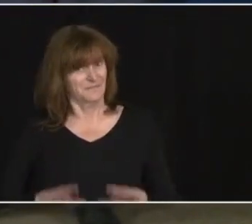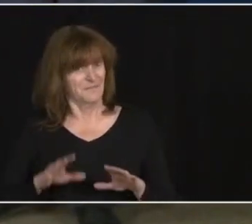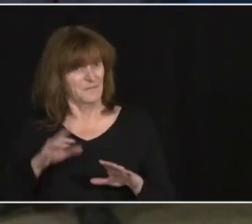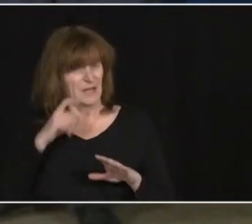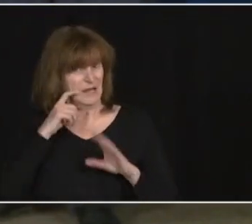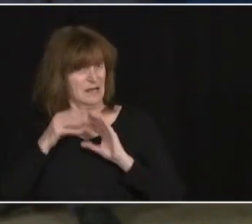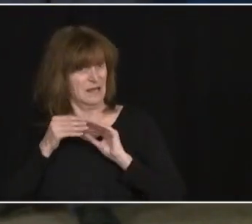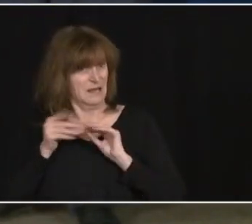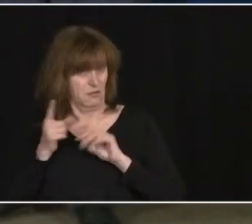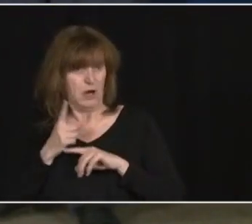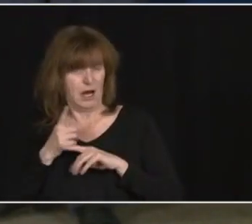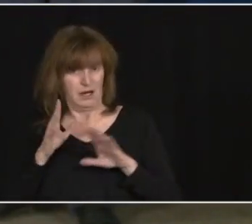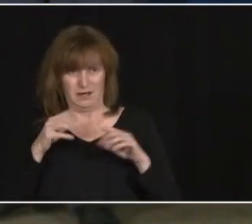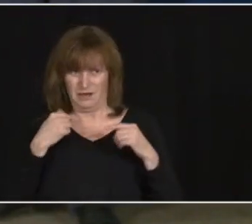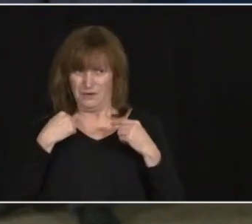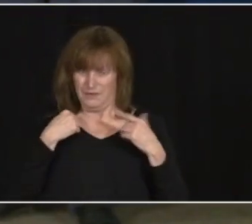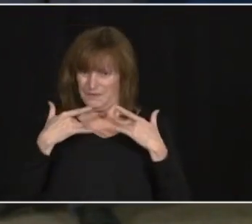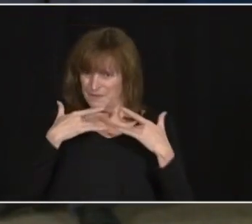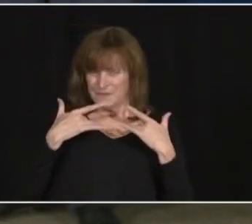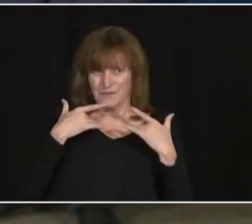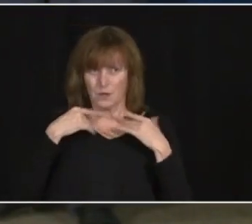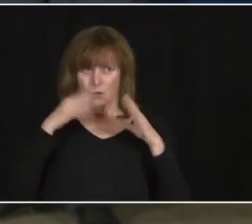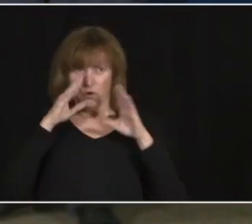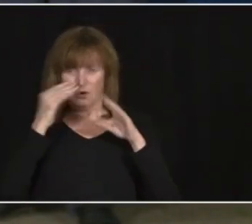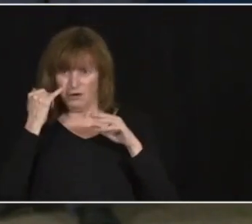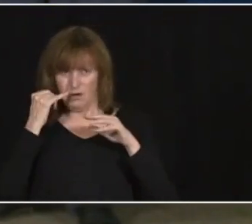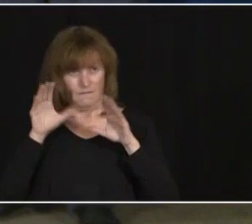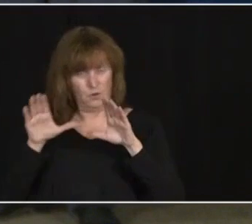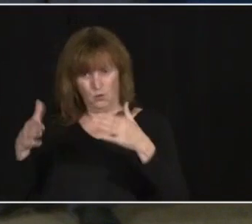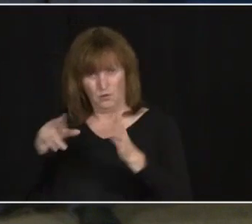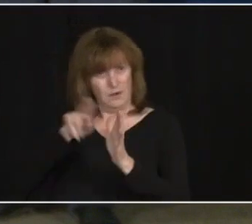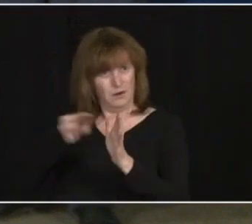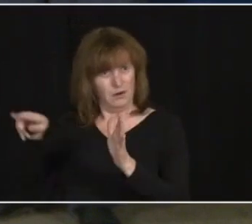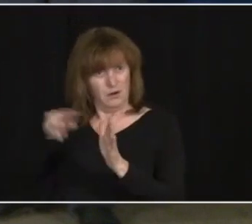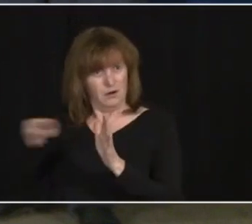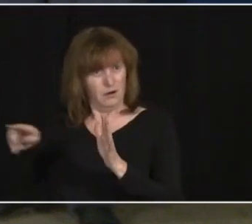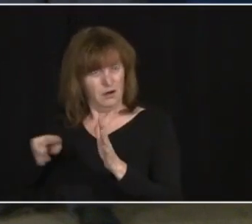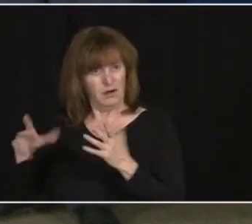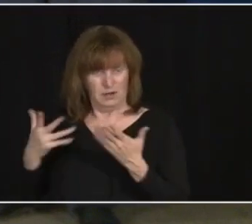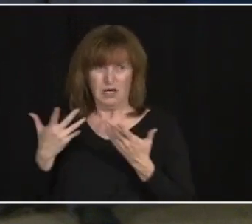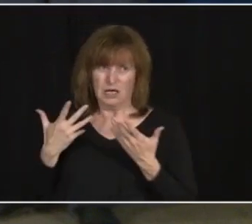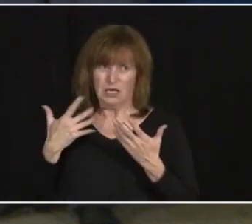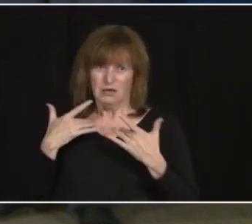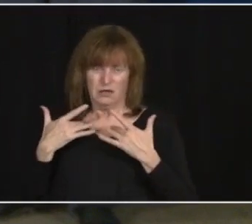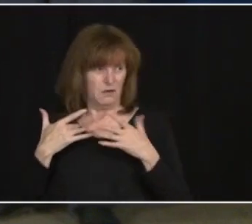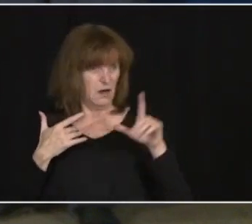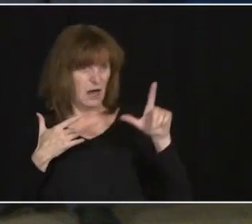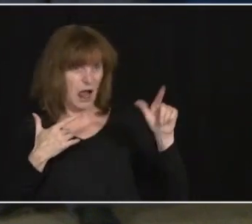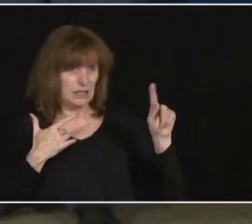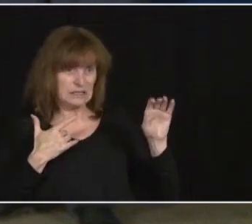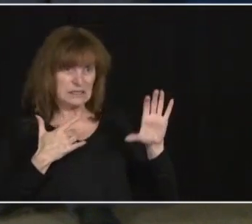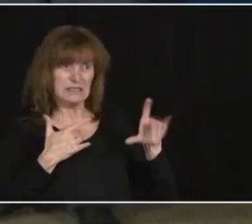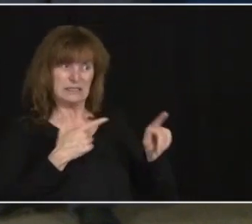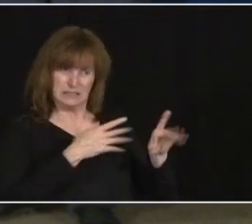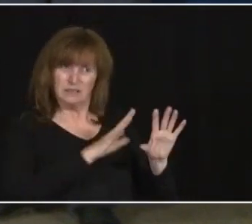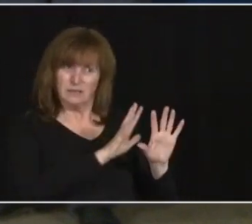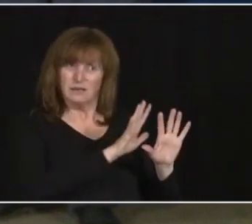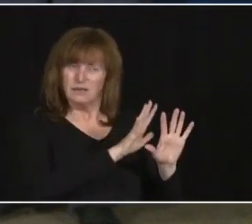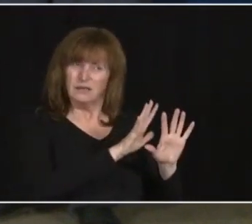people living in congregate settings. And we have been focused on long-term care homes but there's also retirement homes. There are homeless shelters.